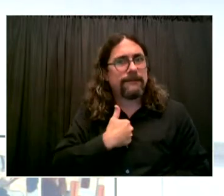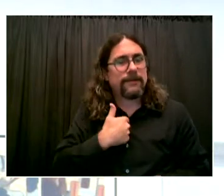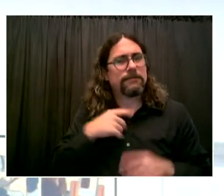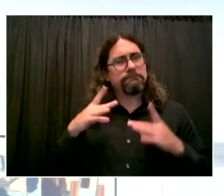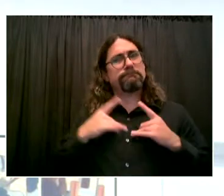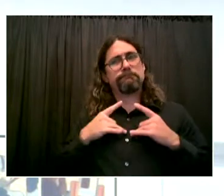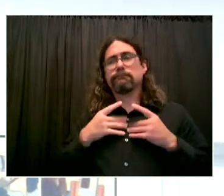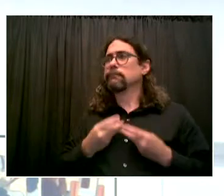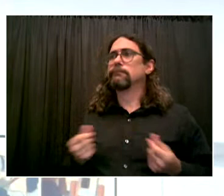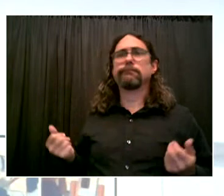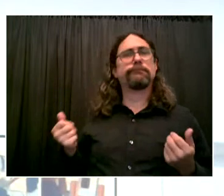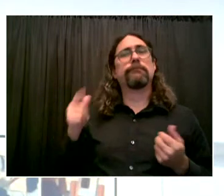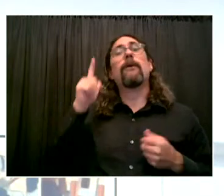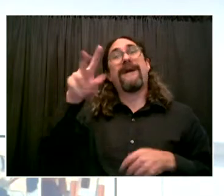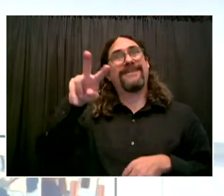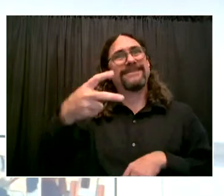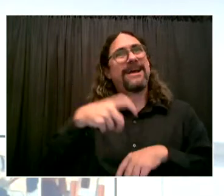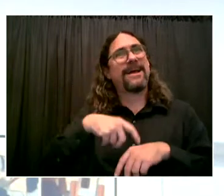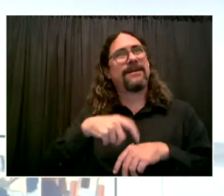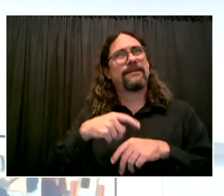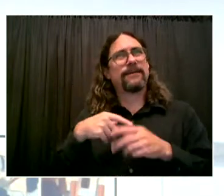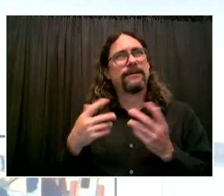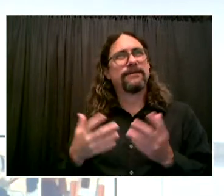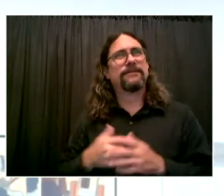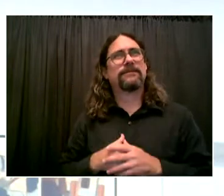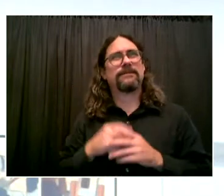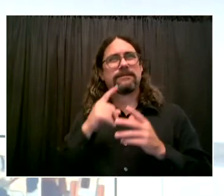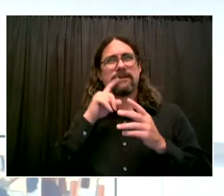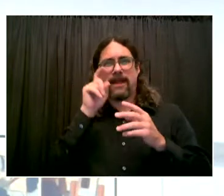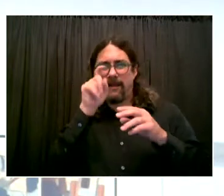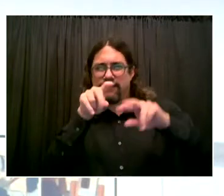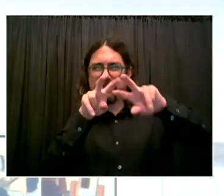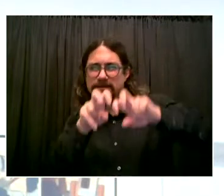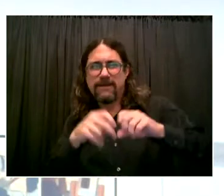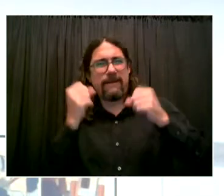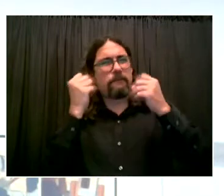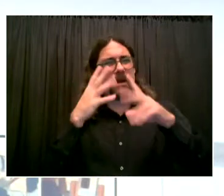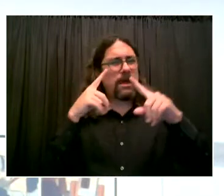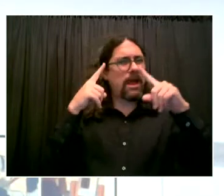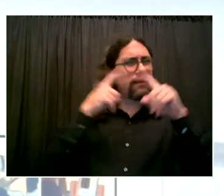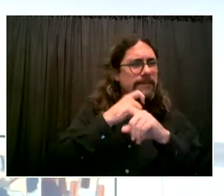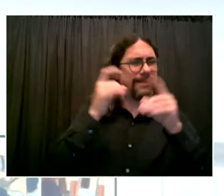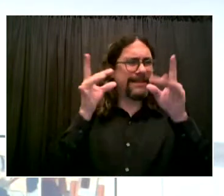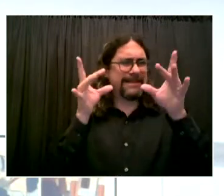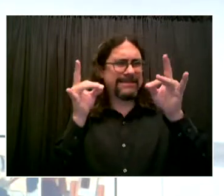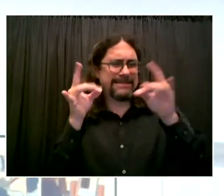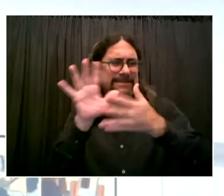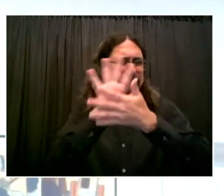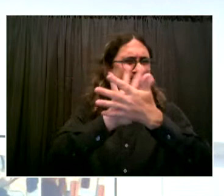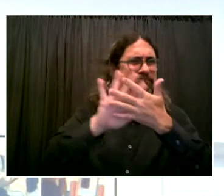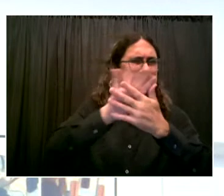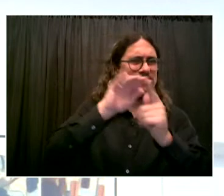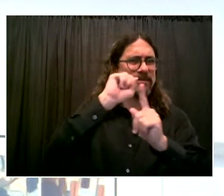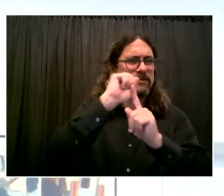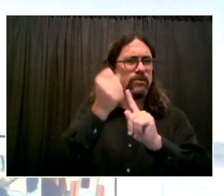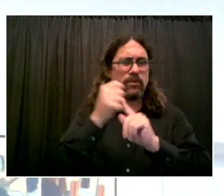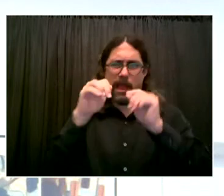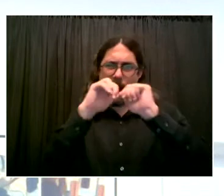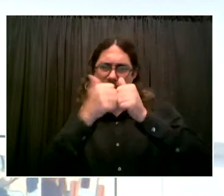IT DOES INVOLVE